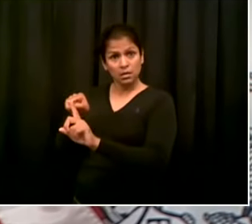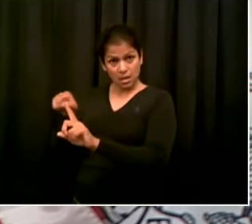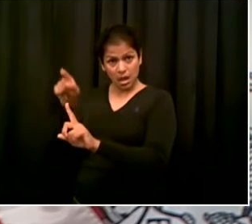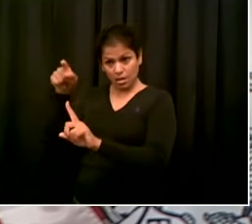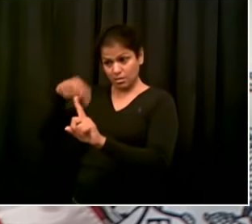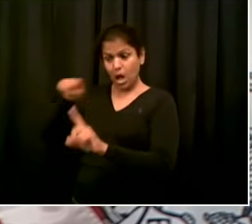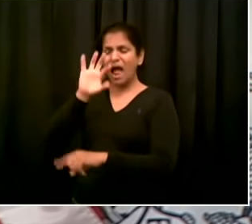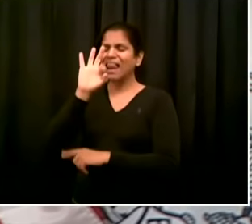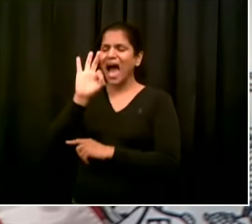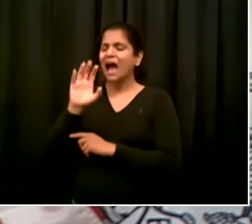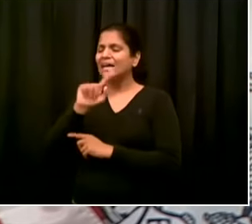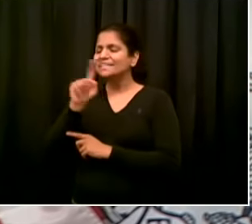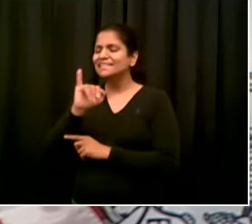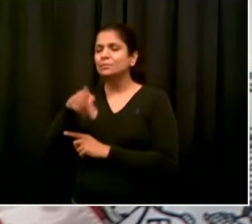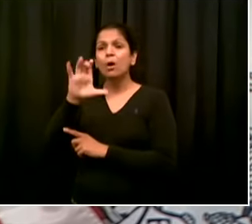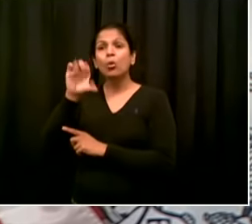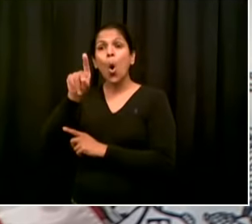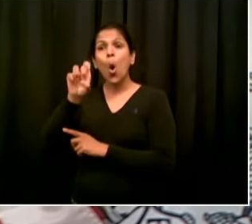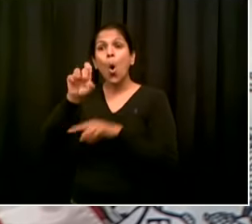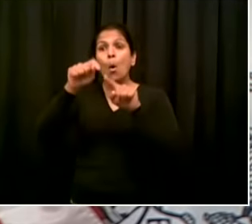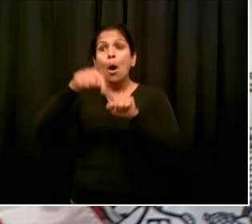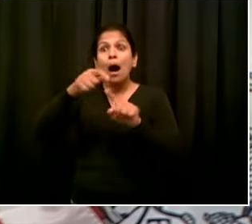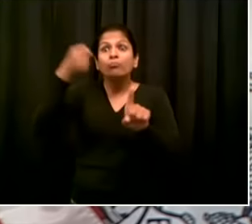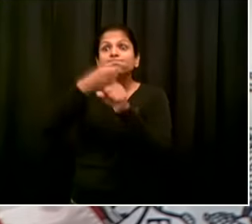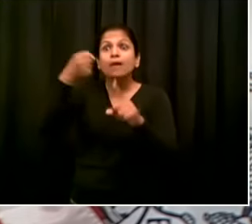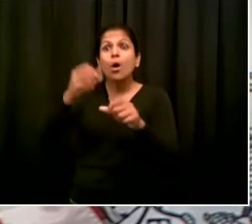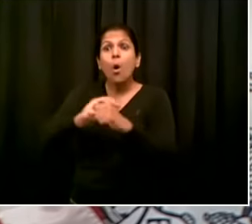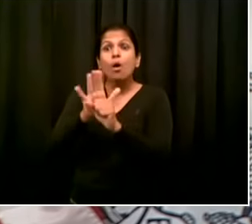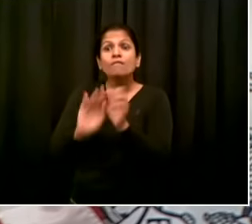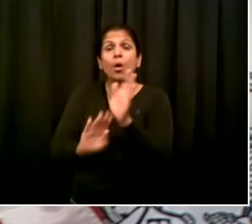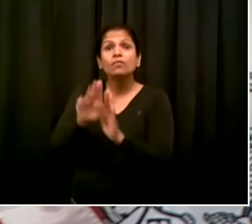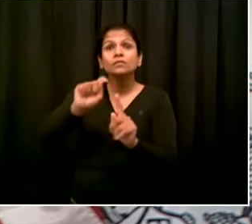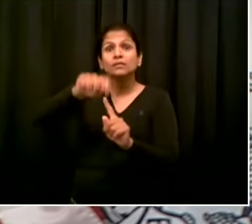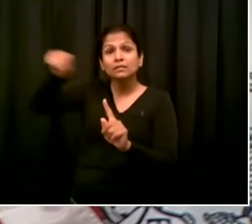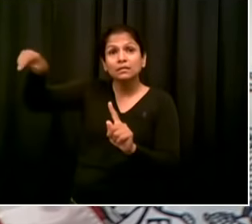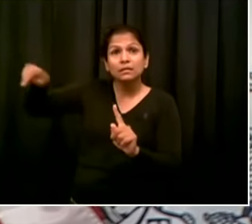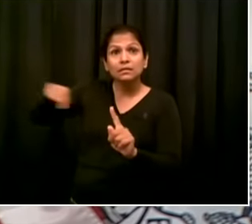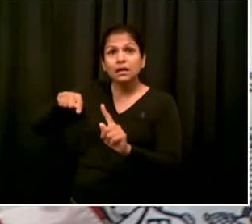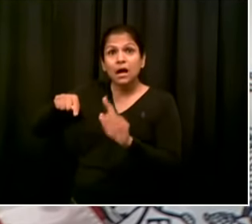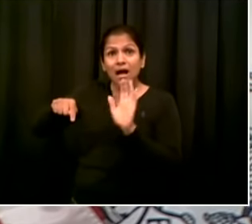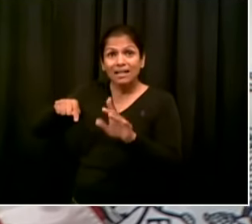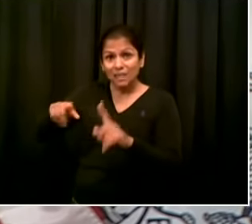NINSIE P CODES OUT OF 146 IN